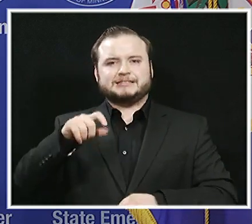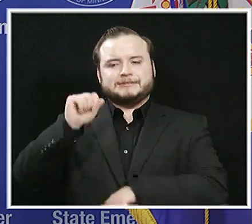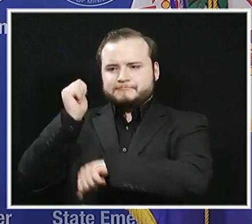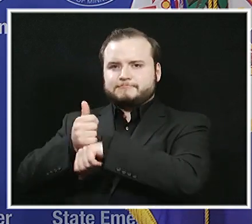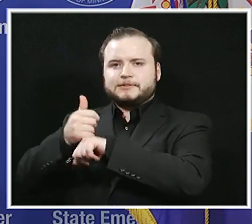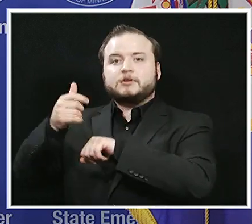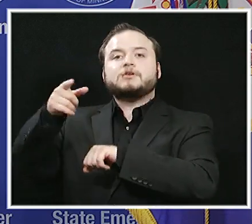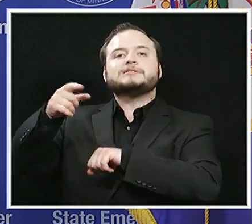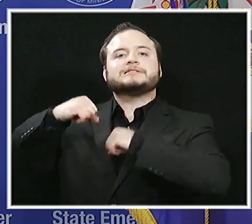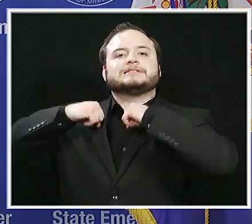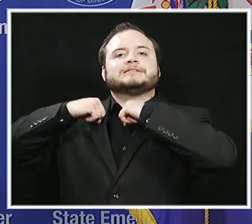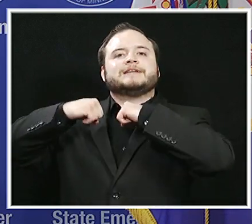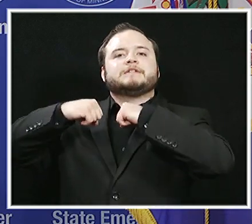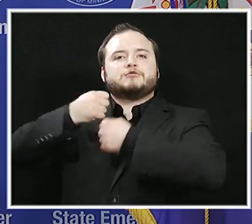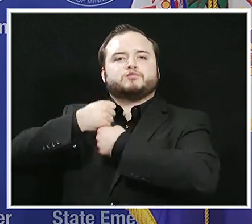evening, President Trump has